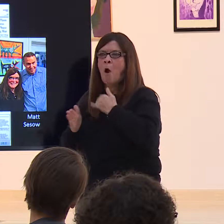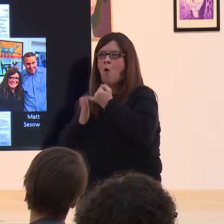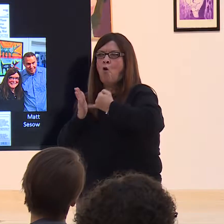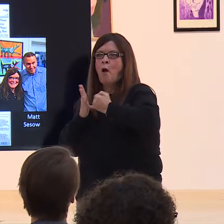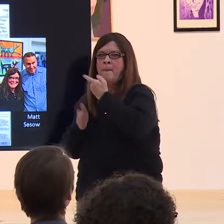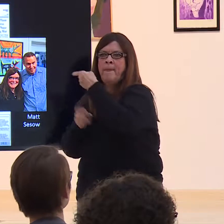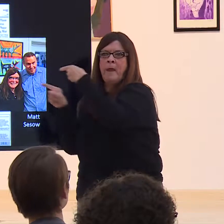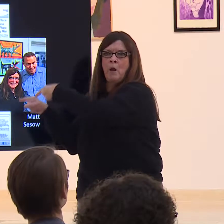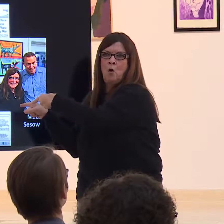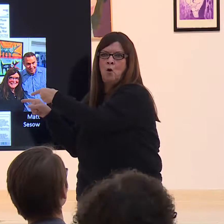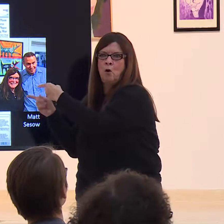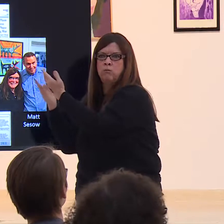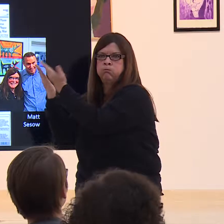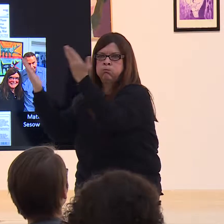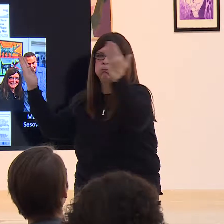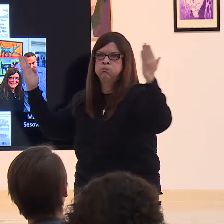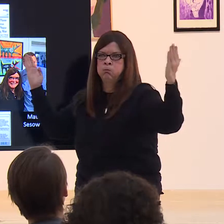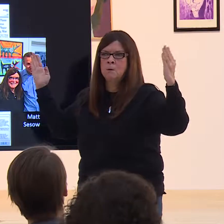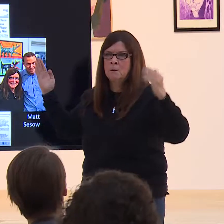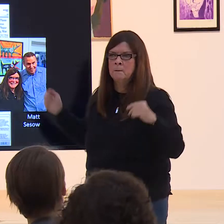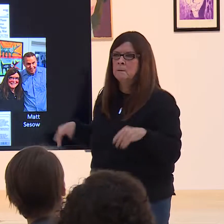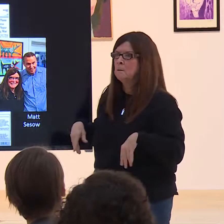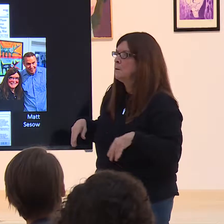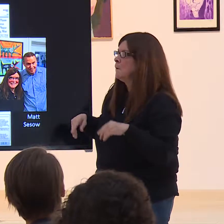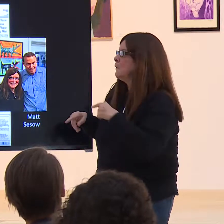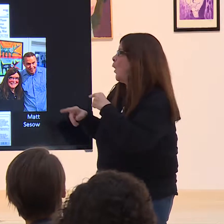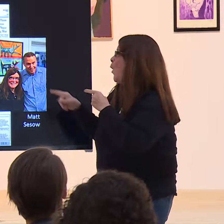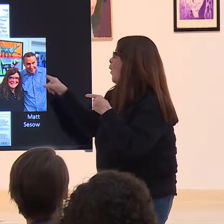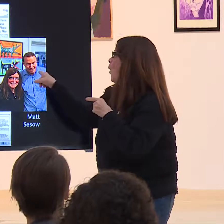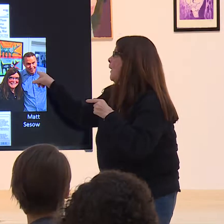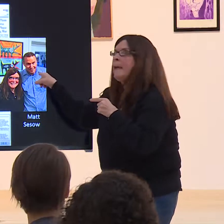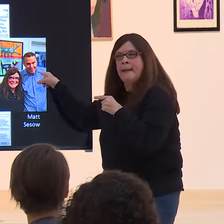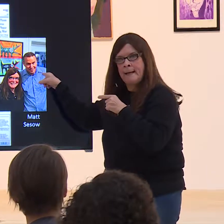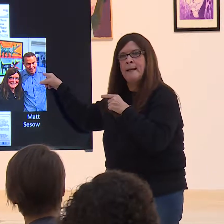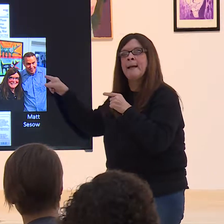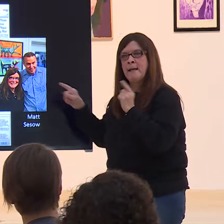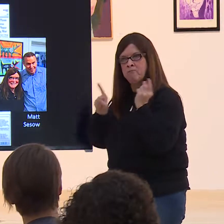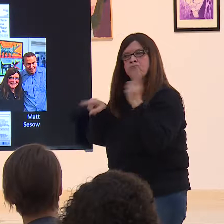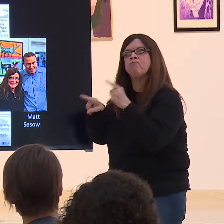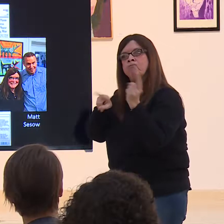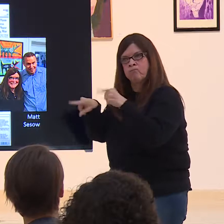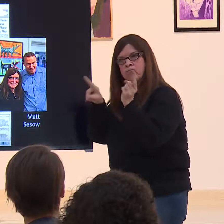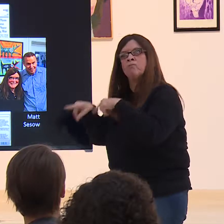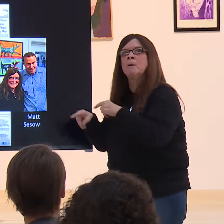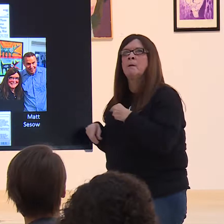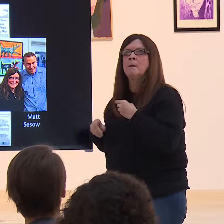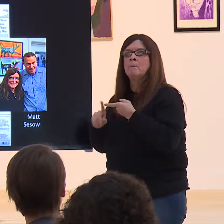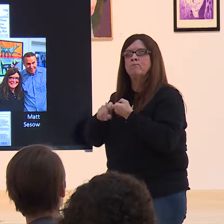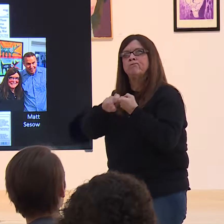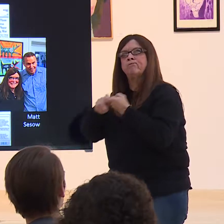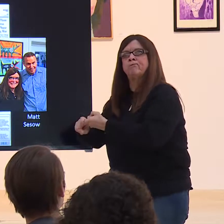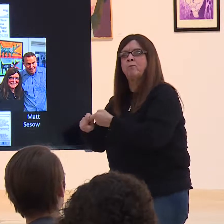I do tend to frequent Denver quite often because they have an art access gallery there,